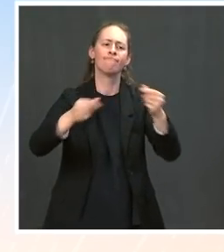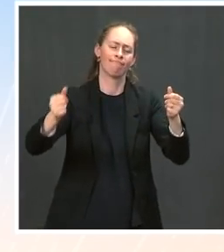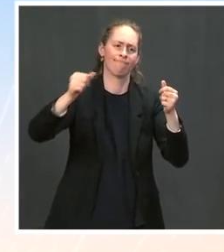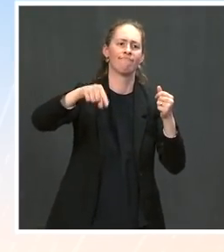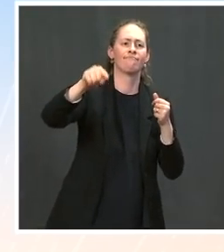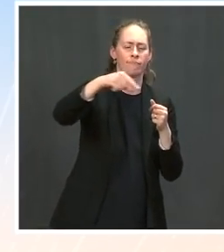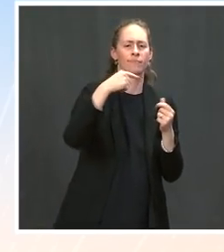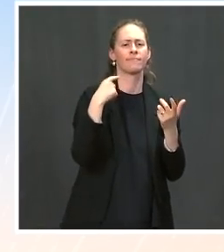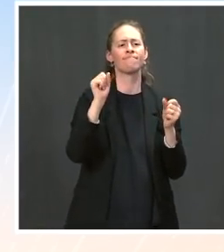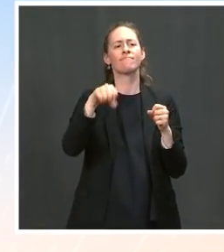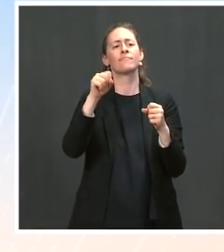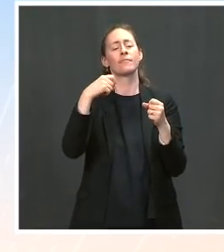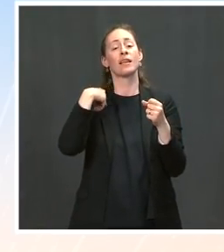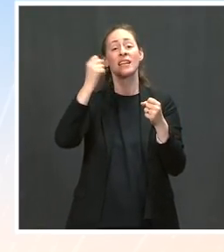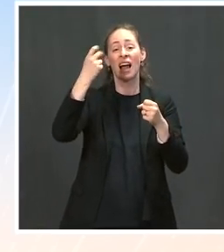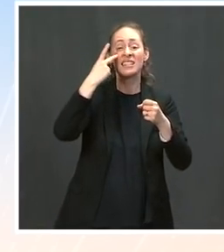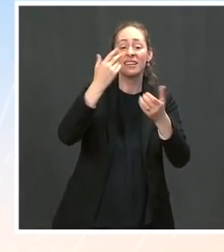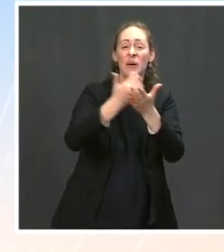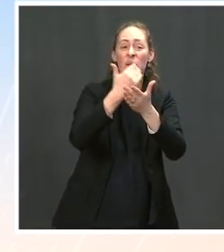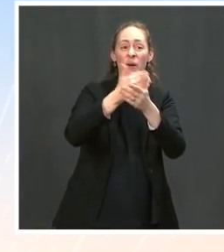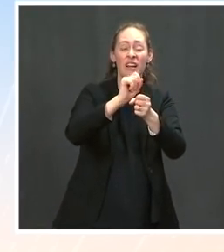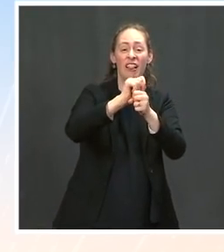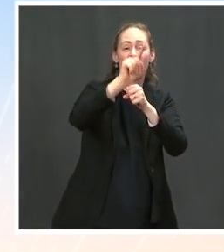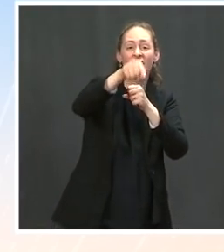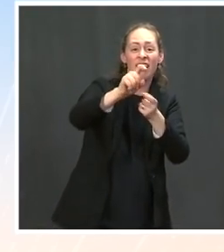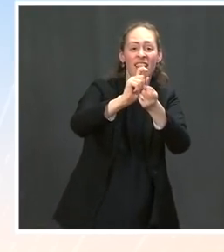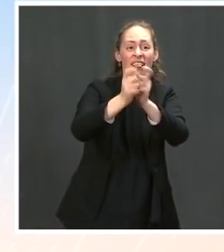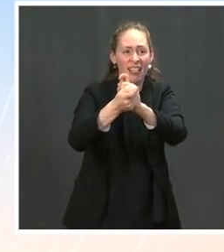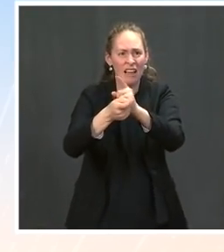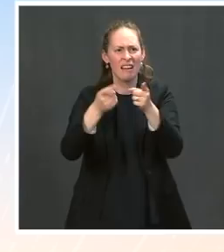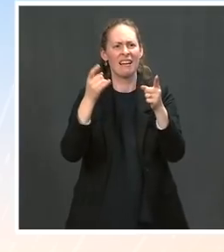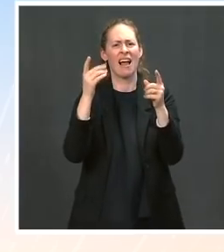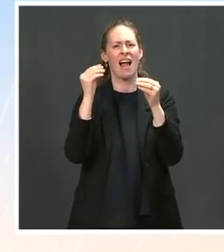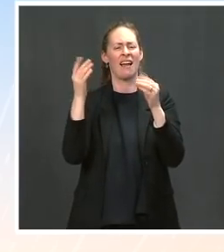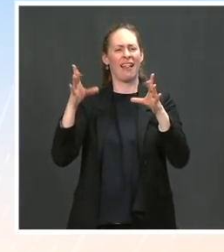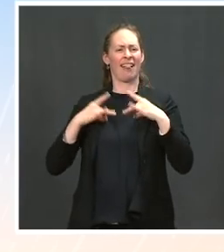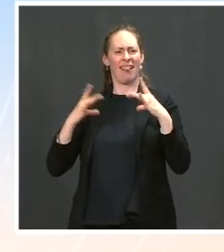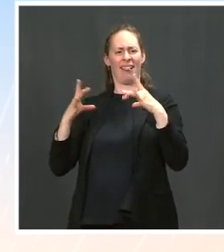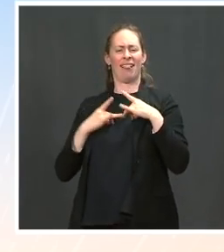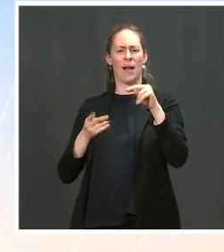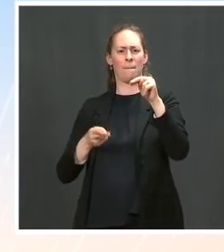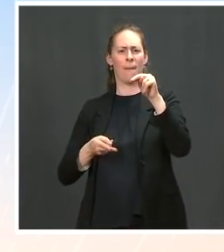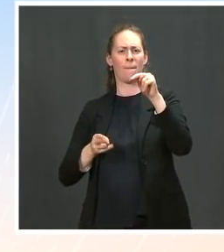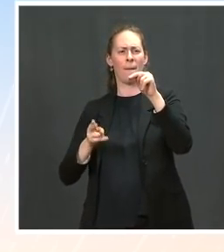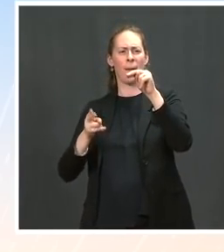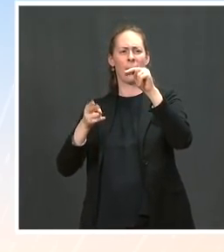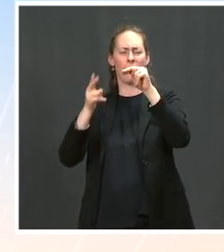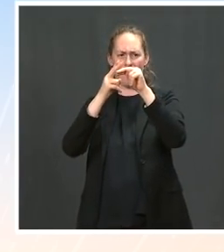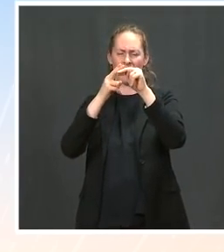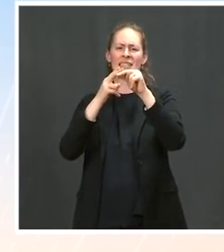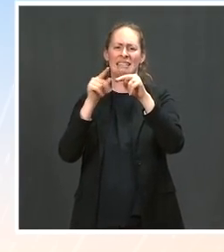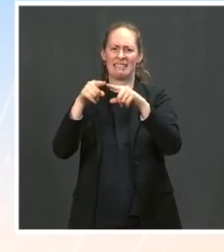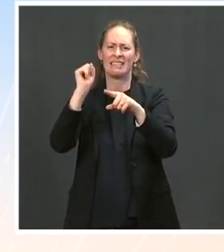and even as we've seen upticks in some parts of the country. So, certainly it wouldn't be a step that we would support.